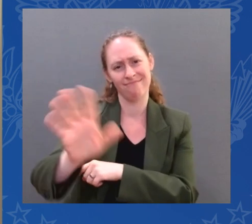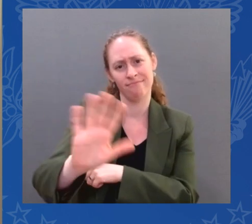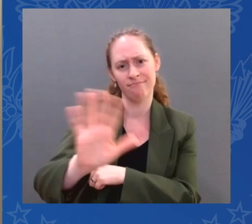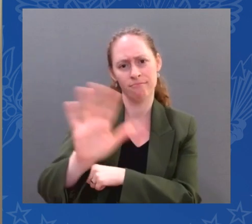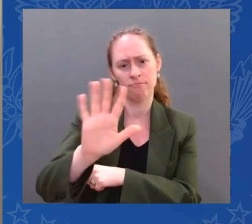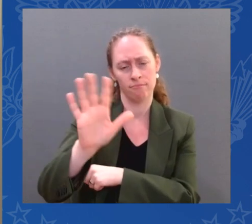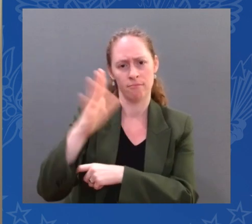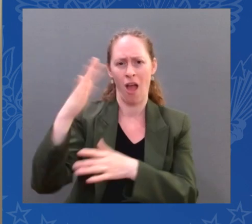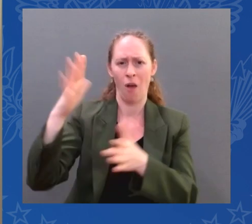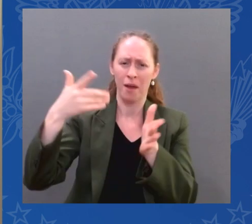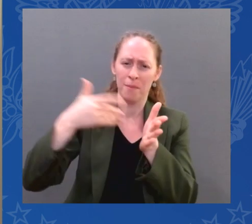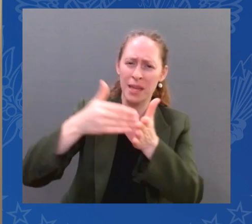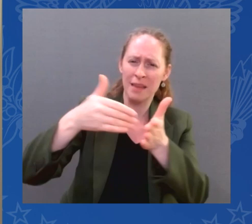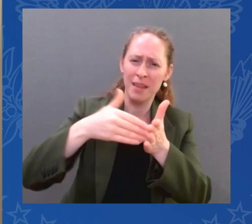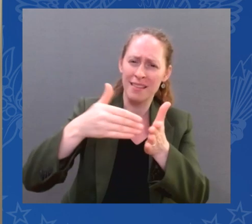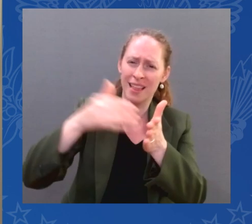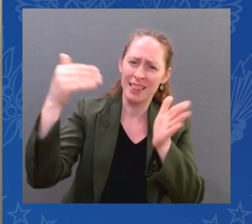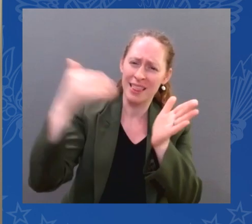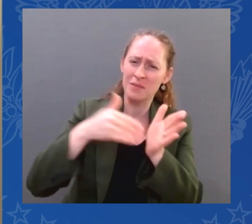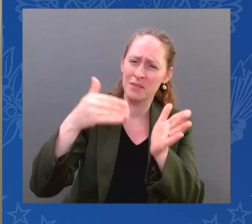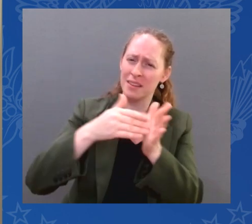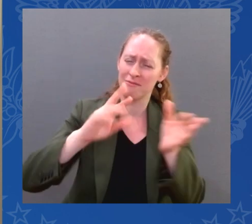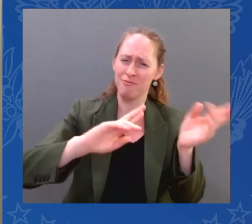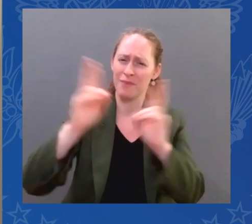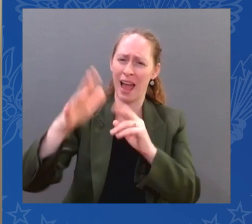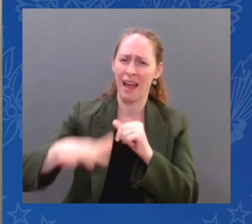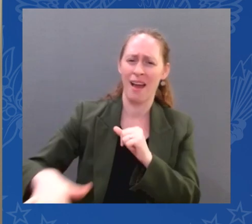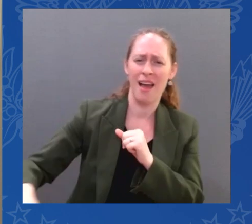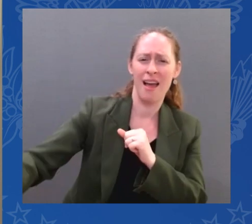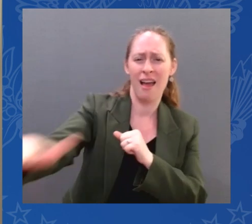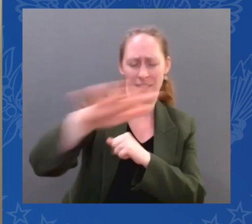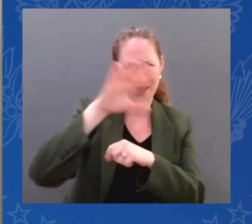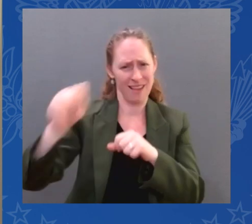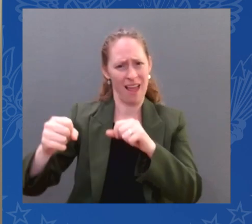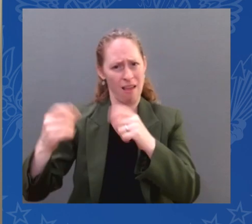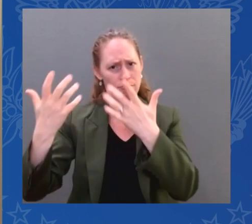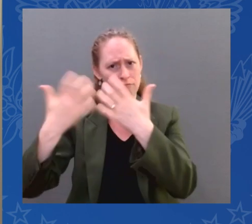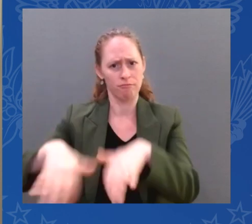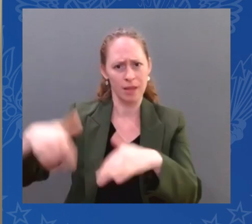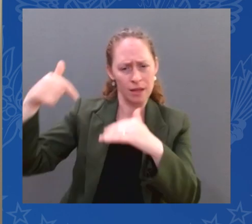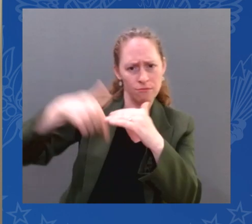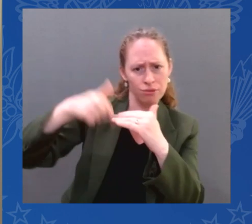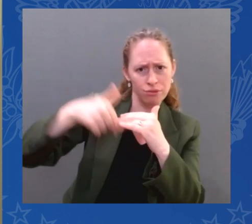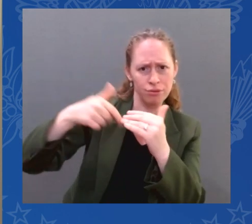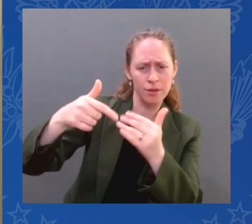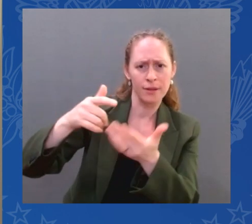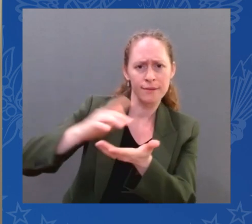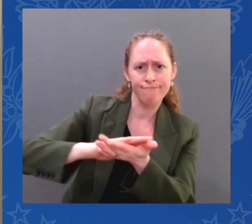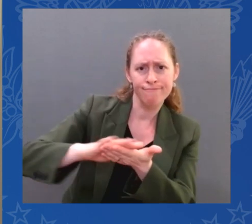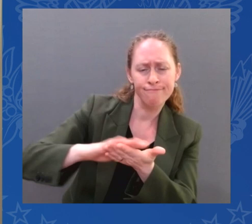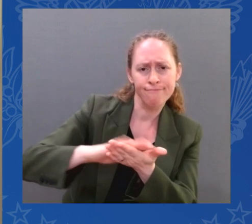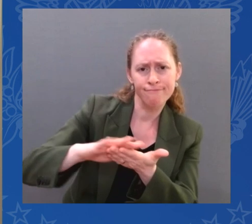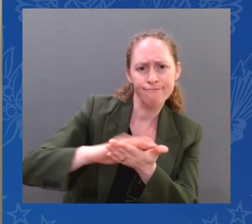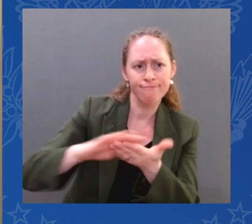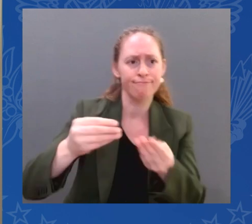whereby they're able to increase refining capacity and still not give up on transitioning